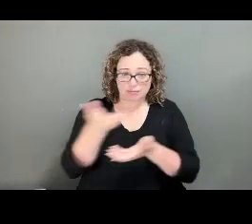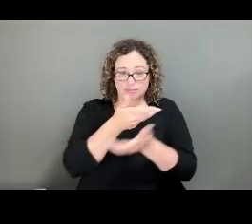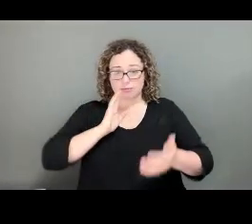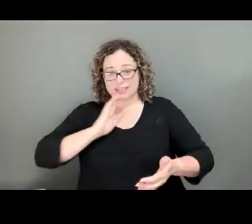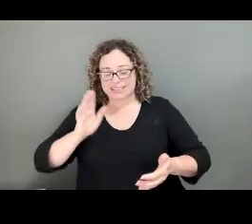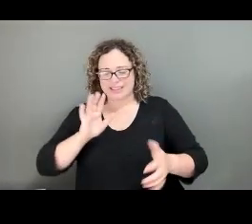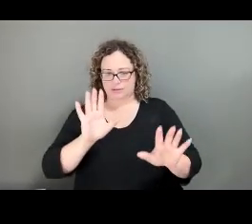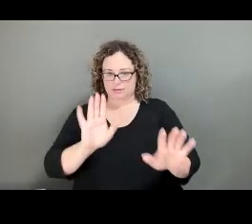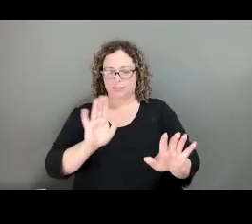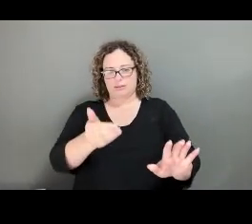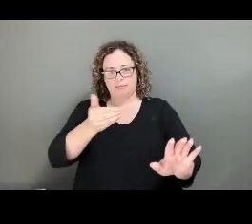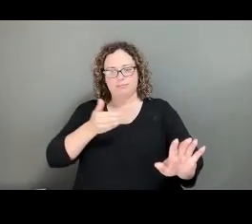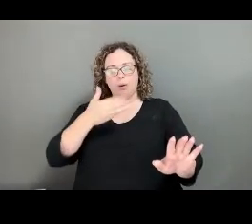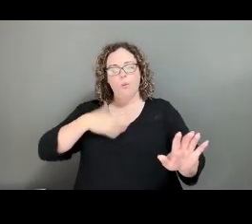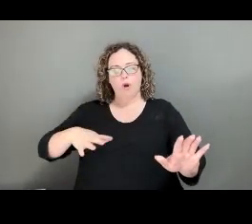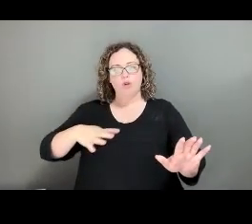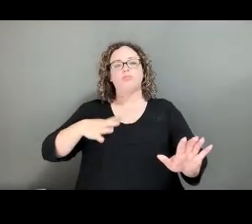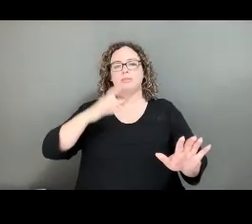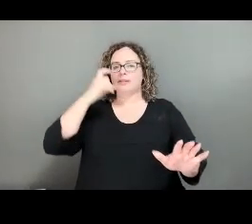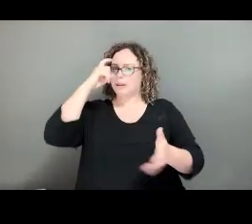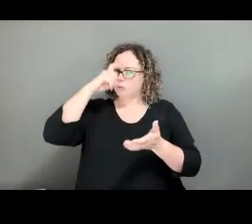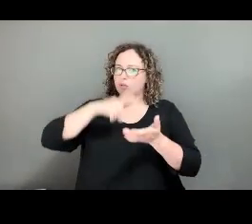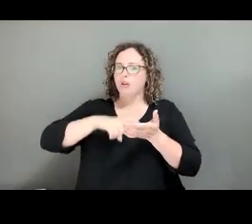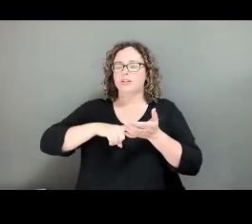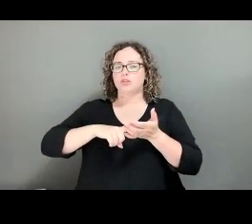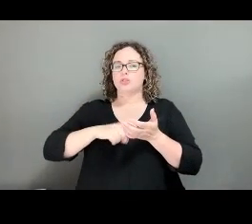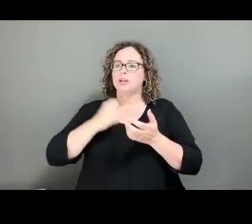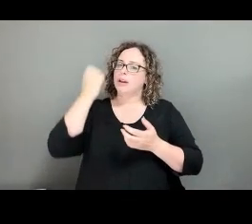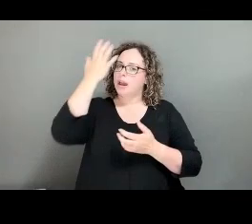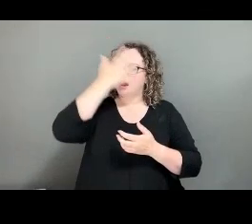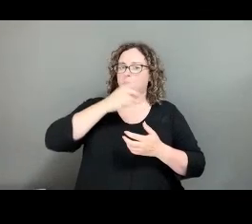I'd like to acknowledge the traditional custodians of the country throughout Australia.